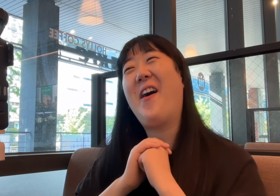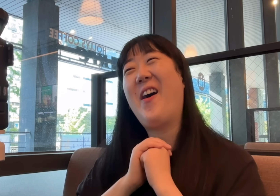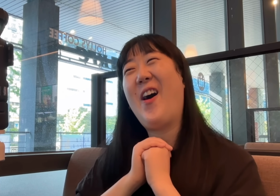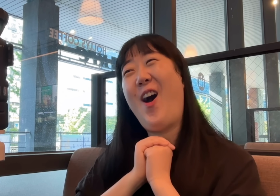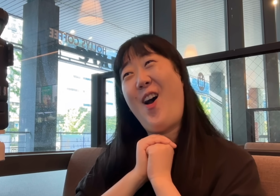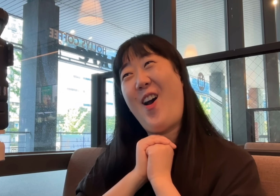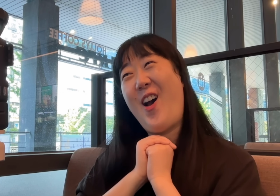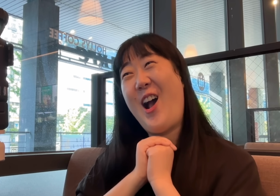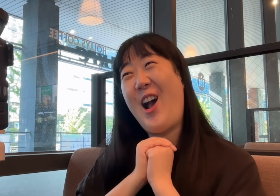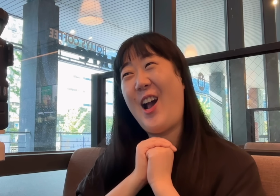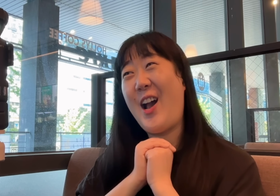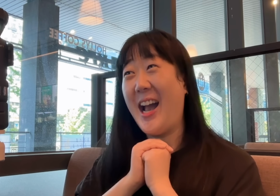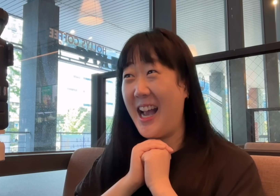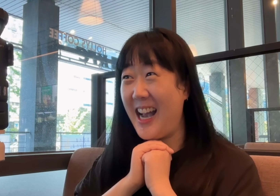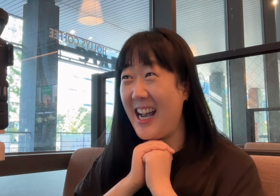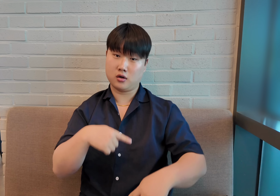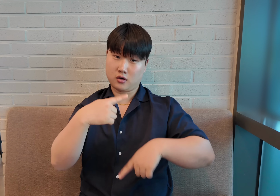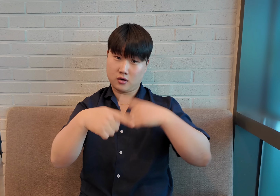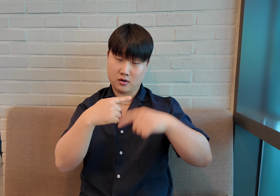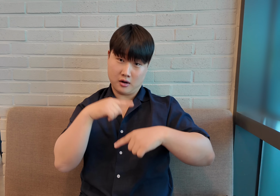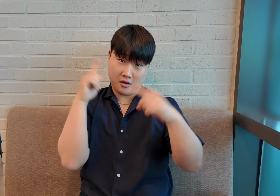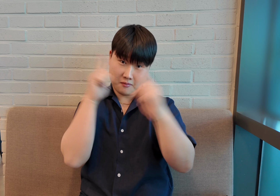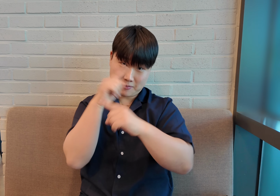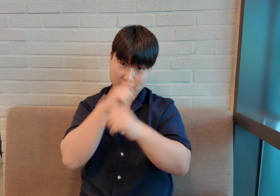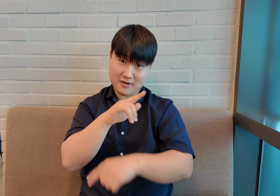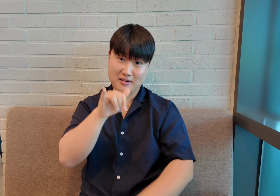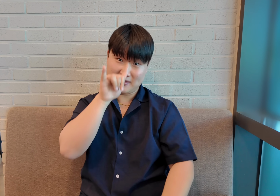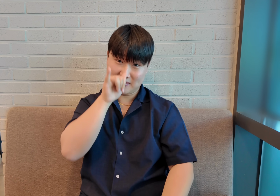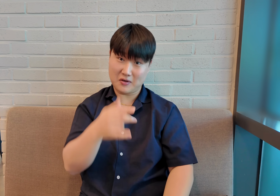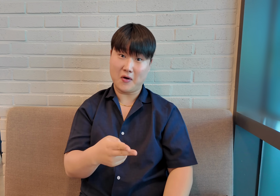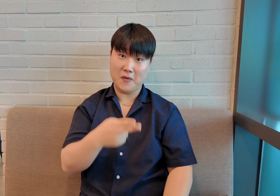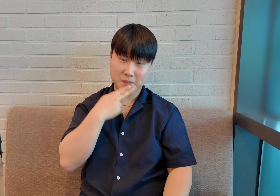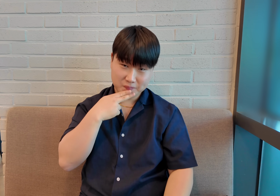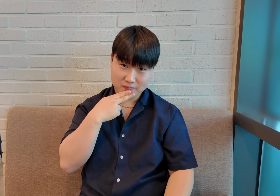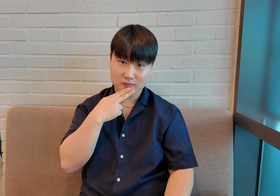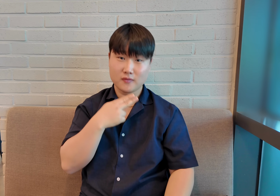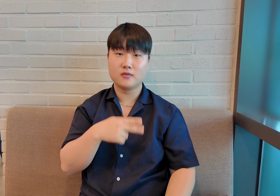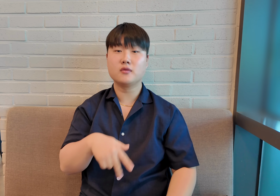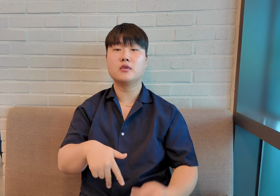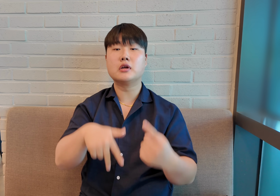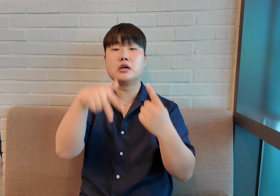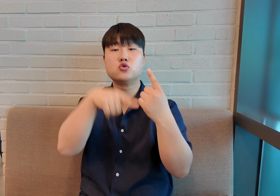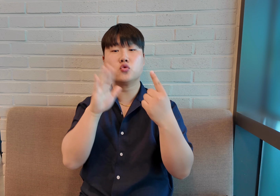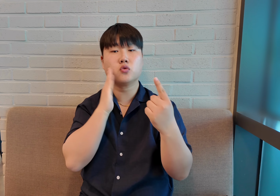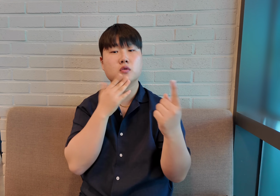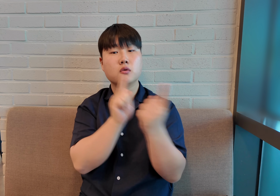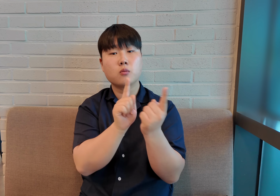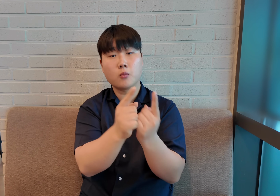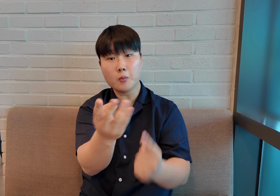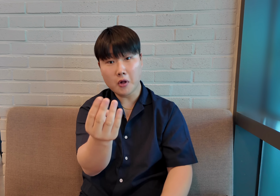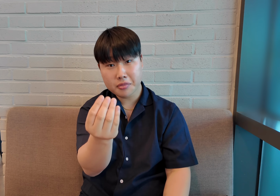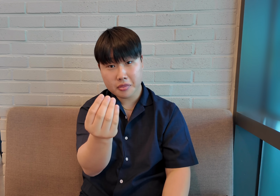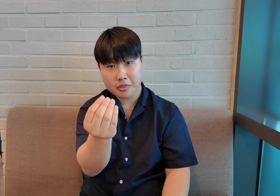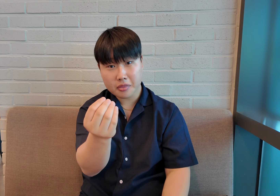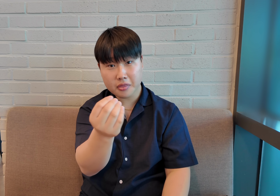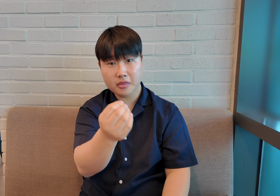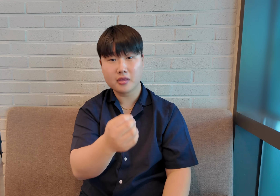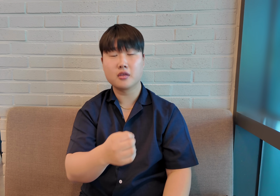sir, please. It depends on whether or not you can use sign language every day, how many deaf people you meet a week, and